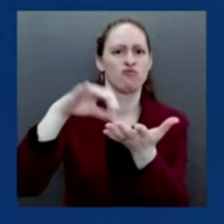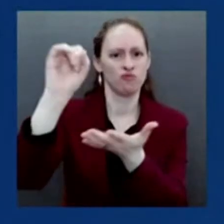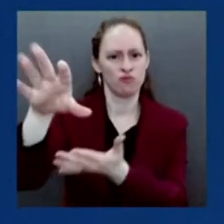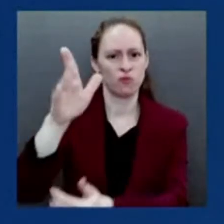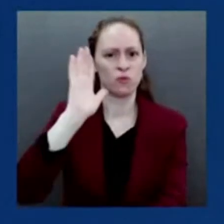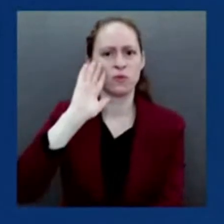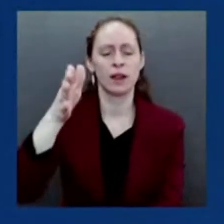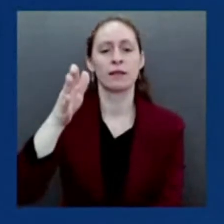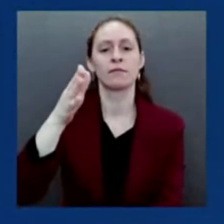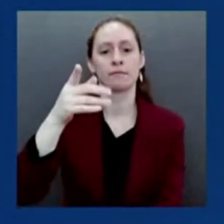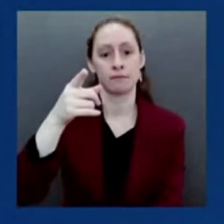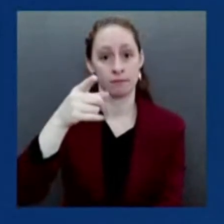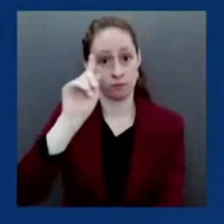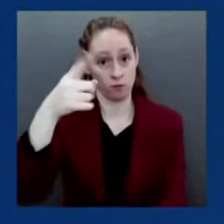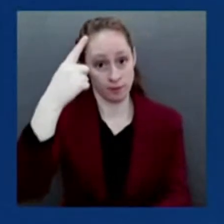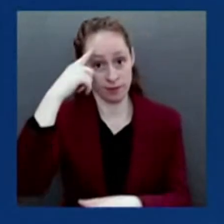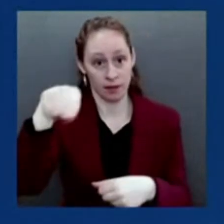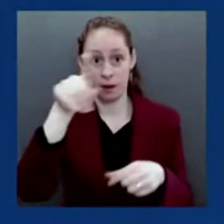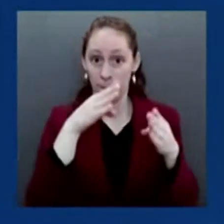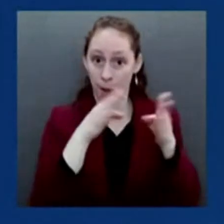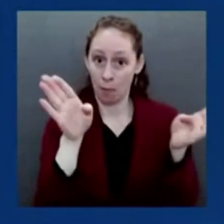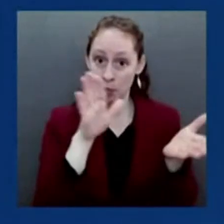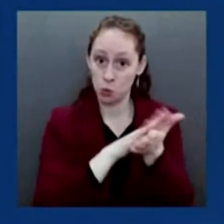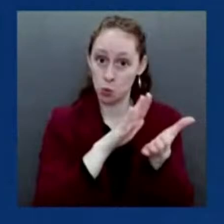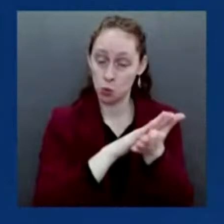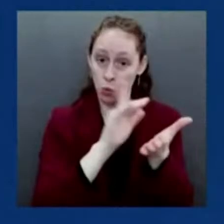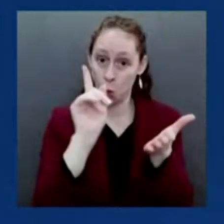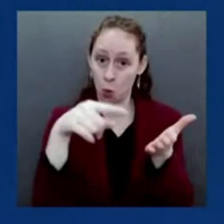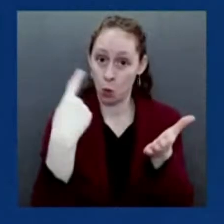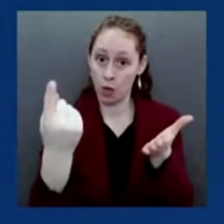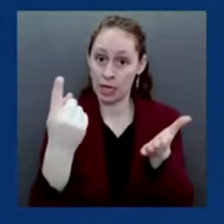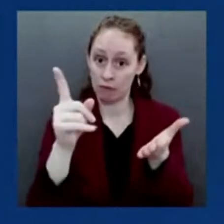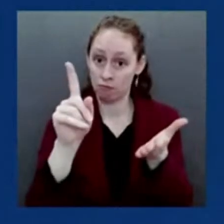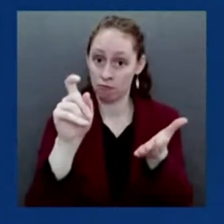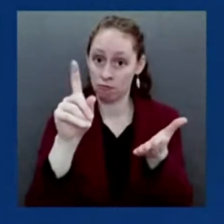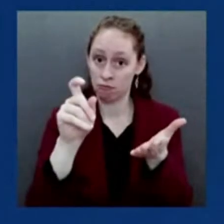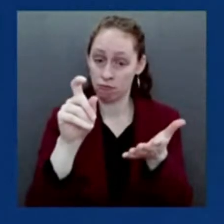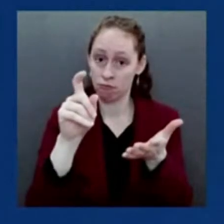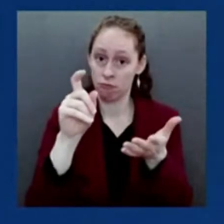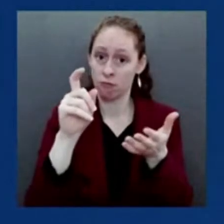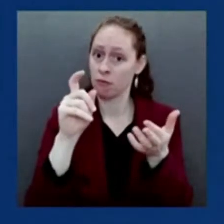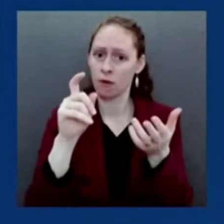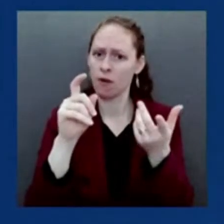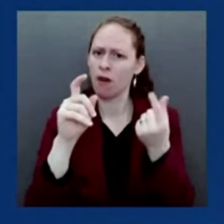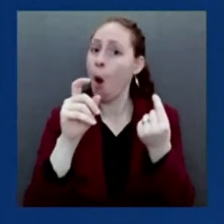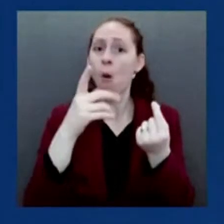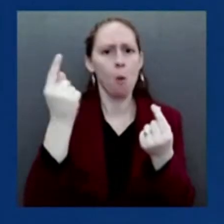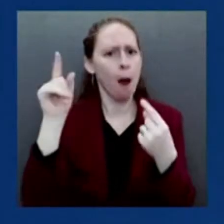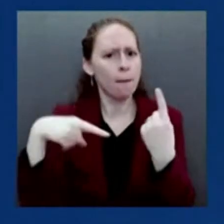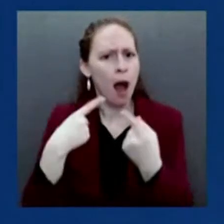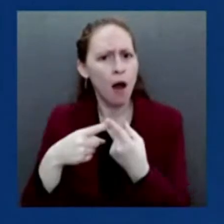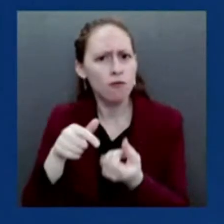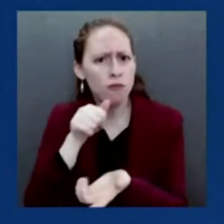EXPANSION, FOR THIS TEST THAT YOU ARE MAKING AVAILABLE FOR K- 12 SCHOOLS, CAN YOU CLARIFY IF